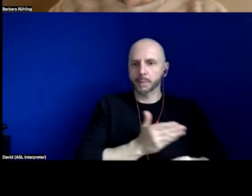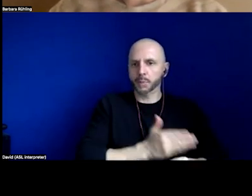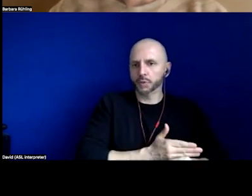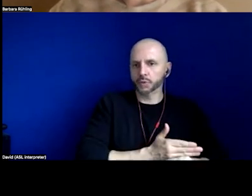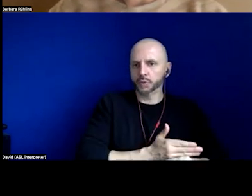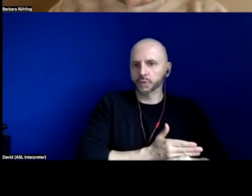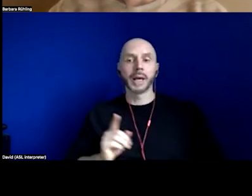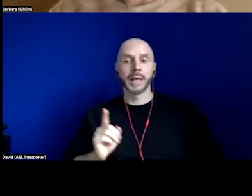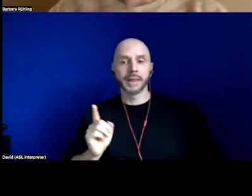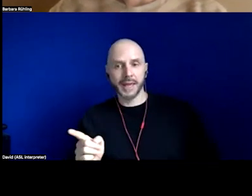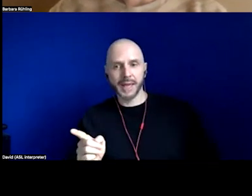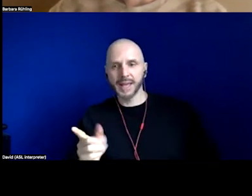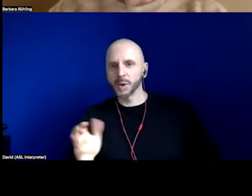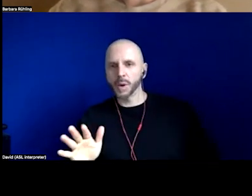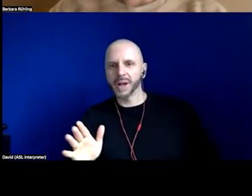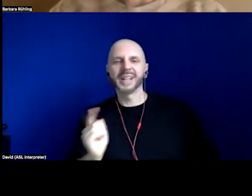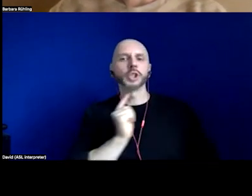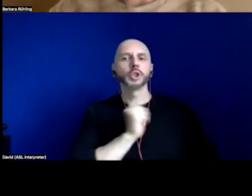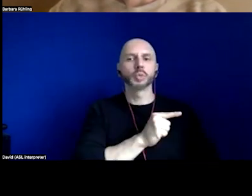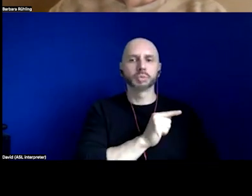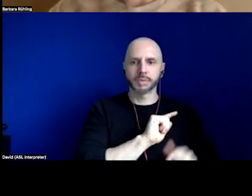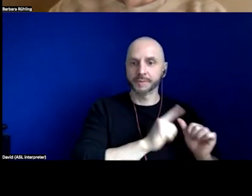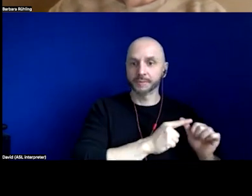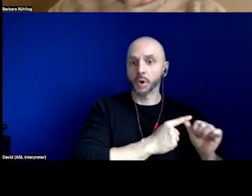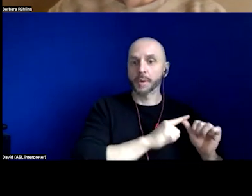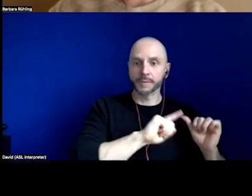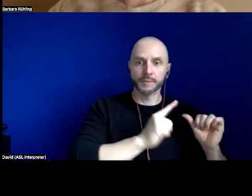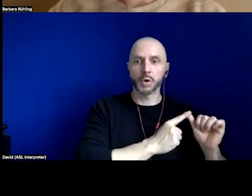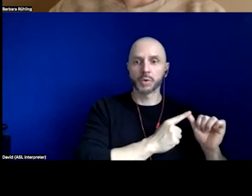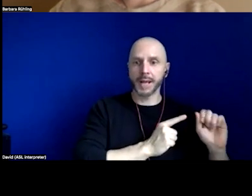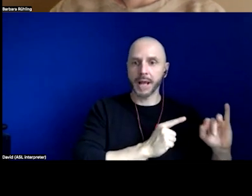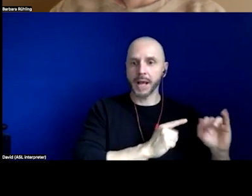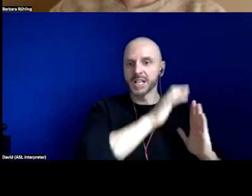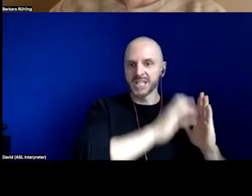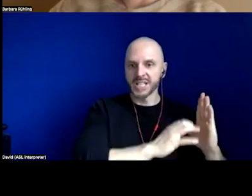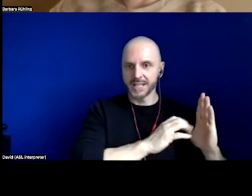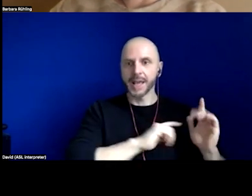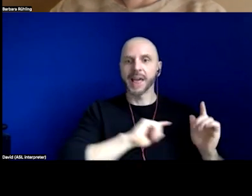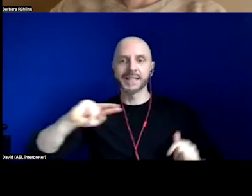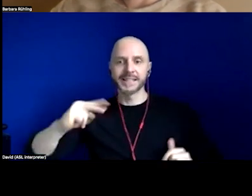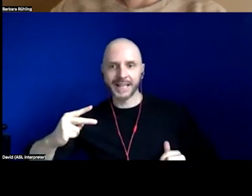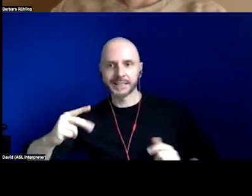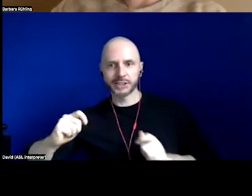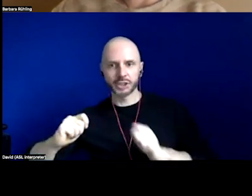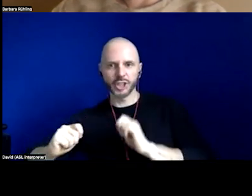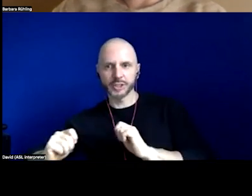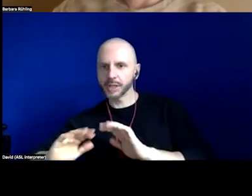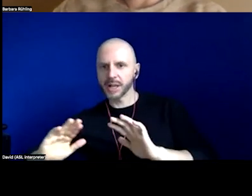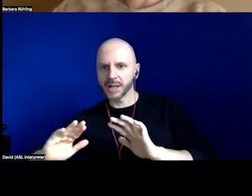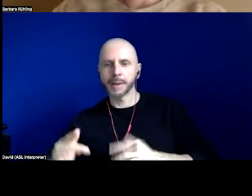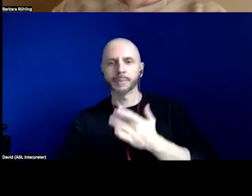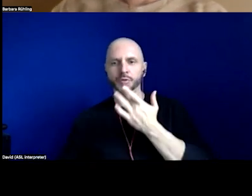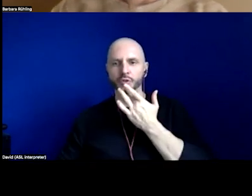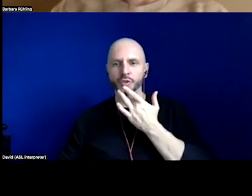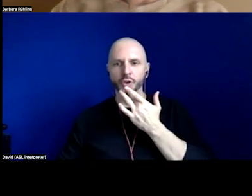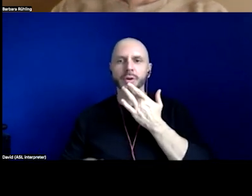writers and big experts who said like, "Oh, I can write this better myself. I know this. I don't